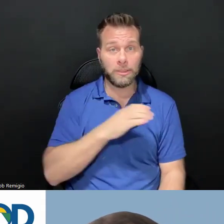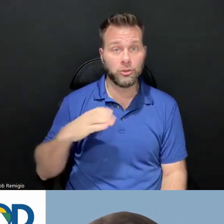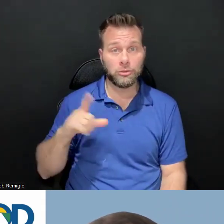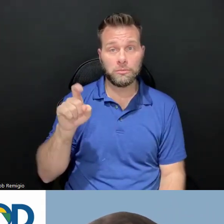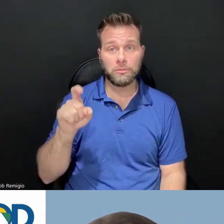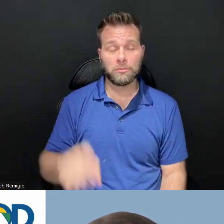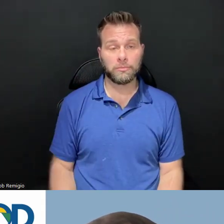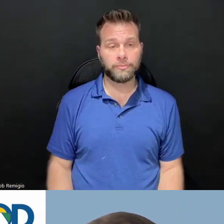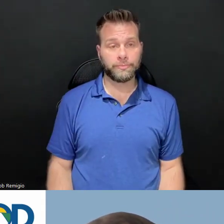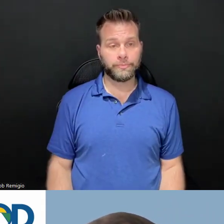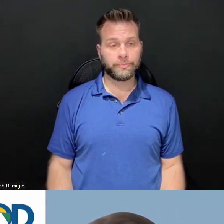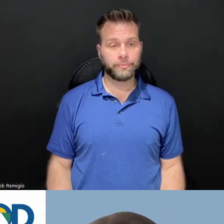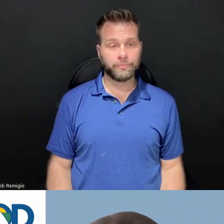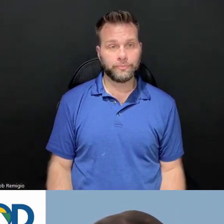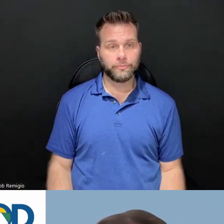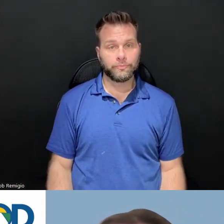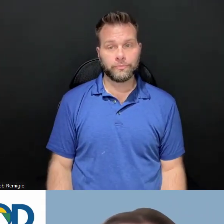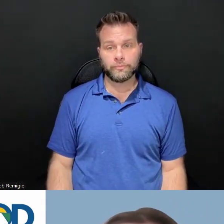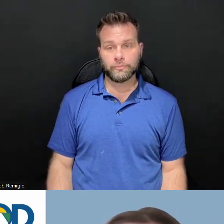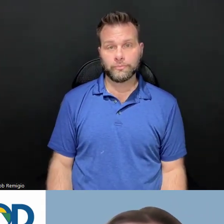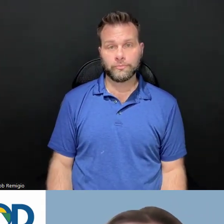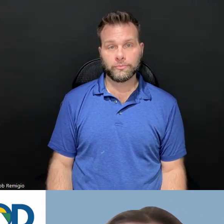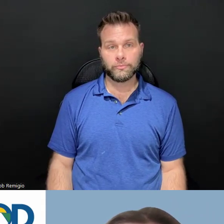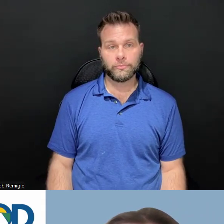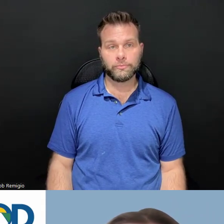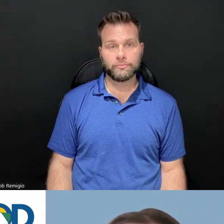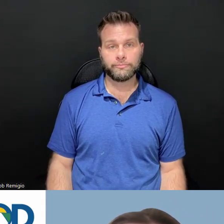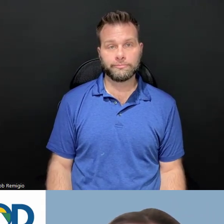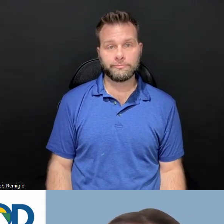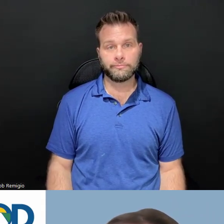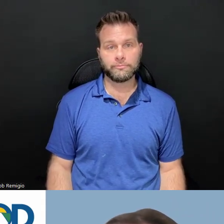meetings for